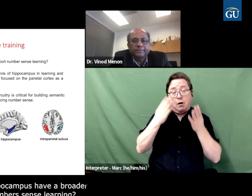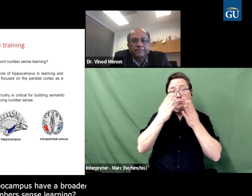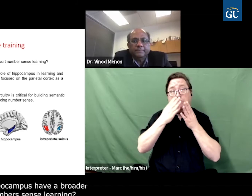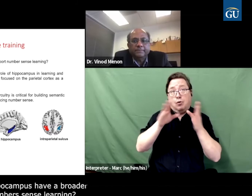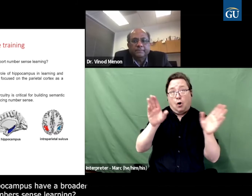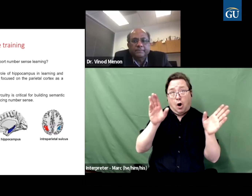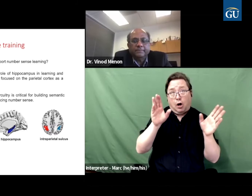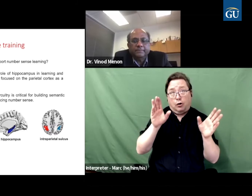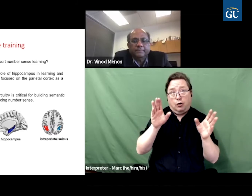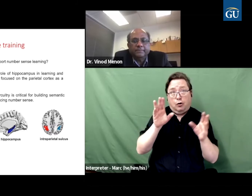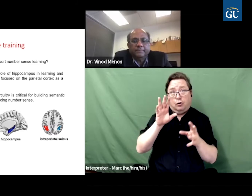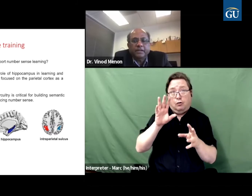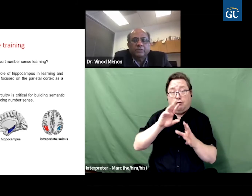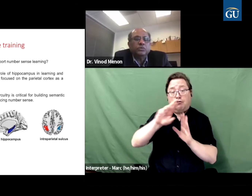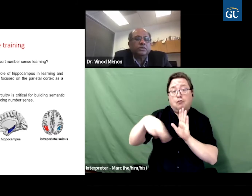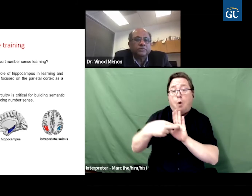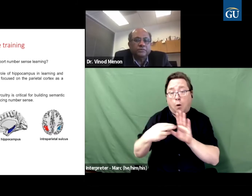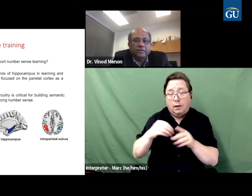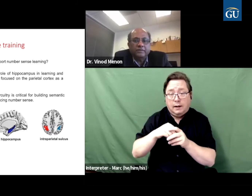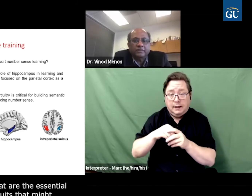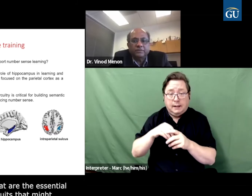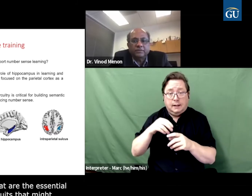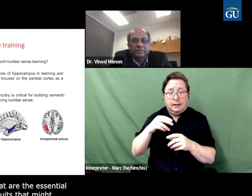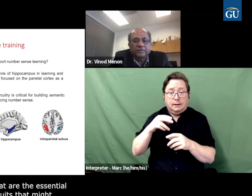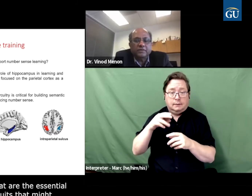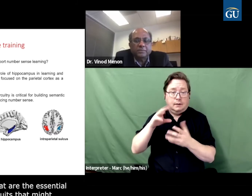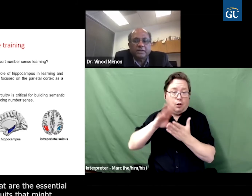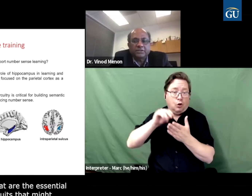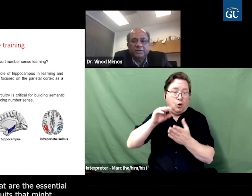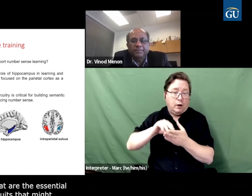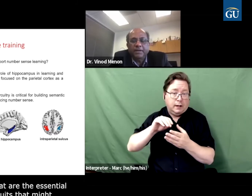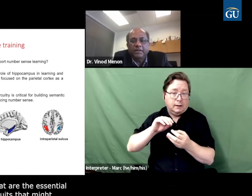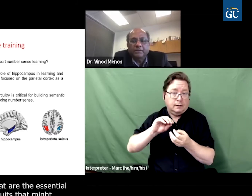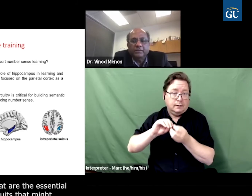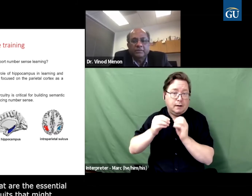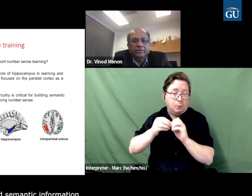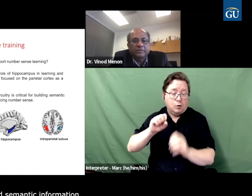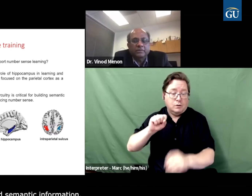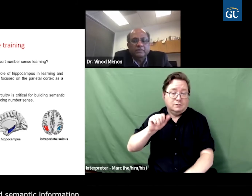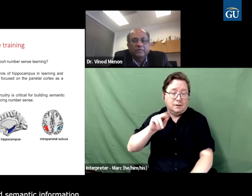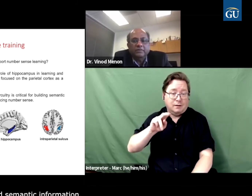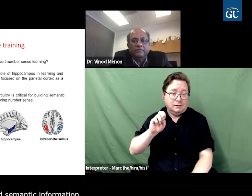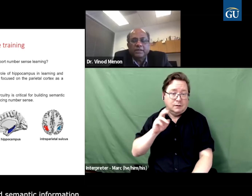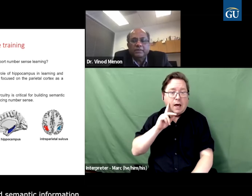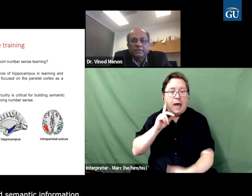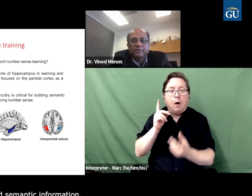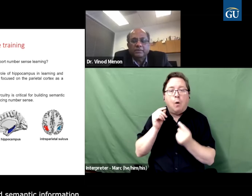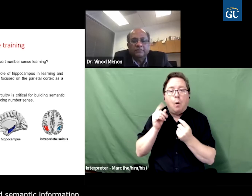learning and what are the essential circuits that